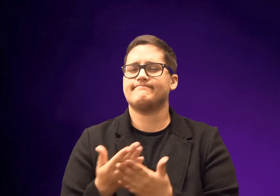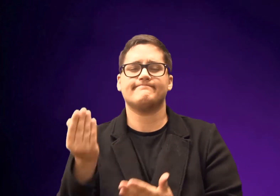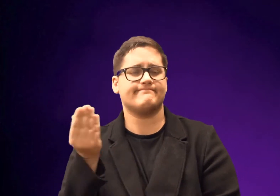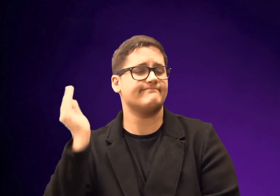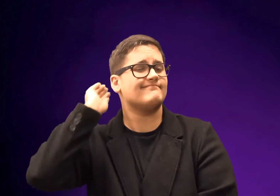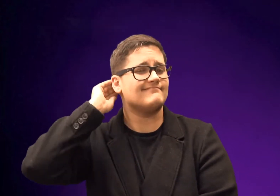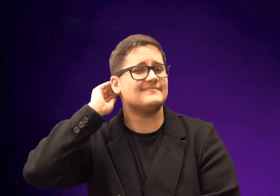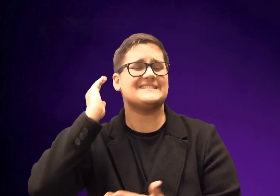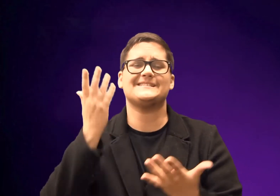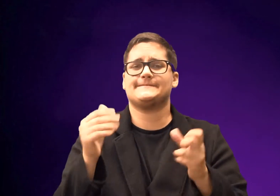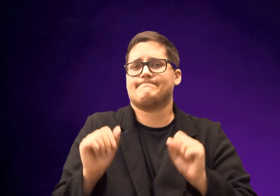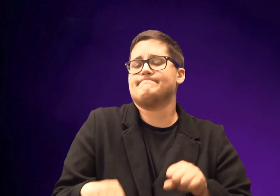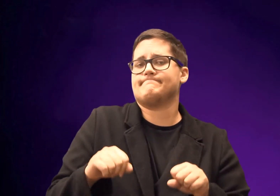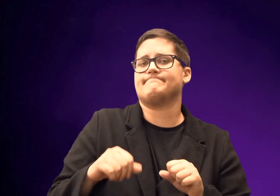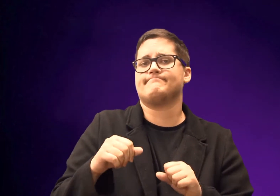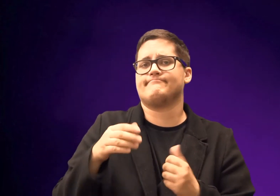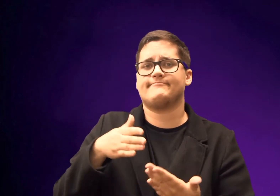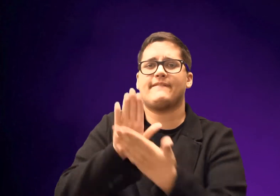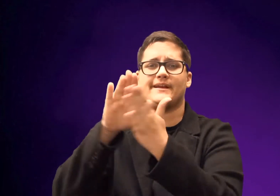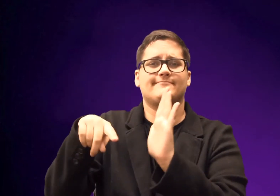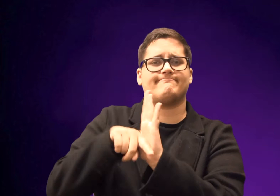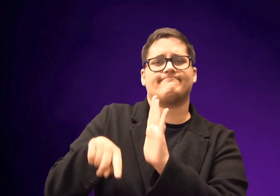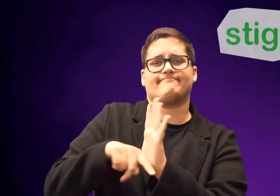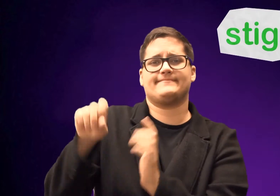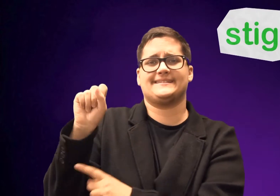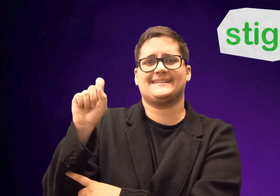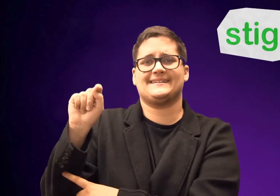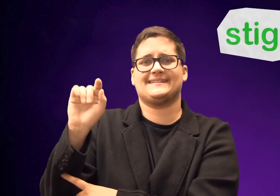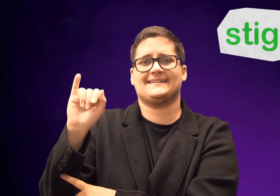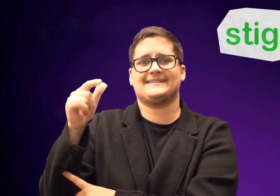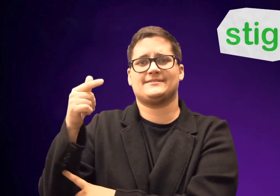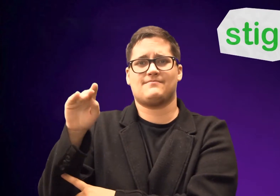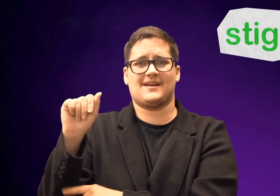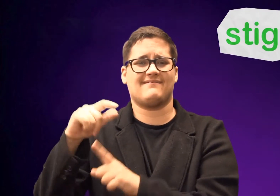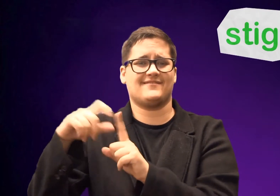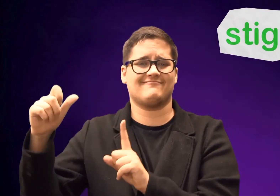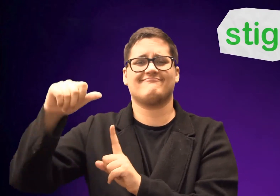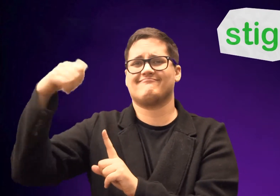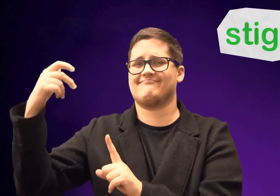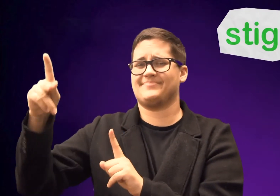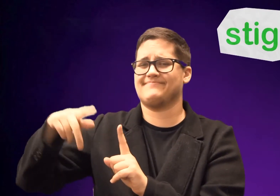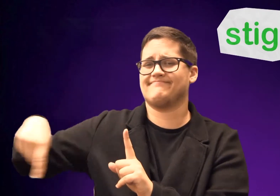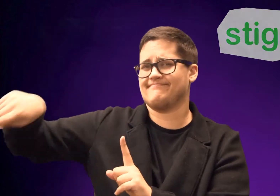One thing to keep in mind, you might'll face the stigma about HIV from other people.